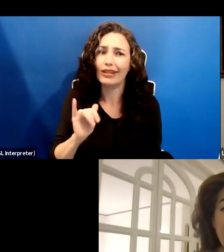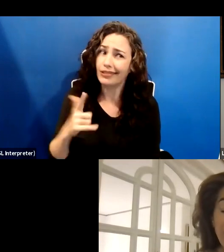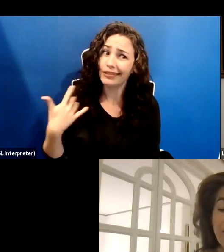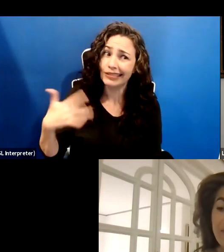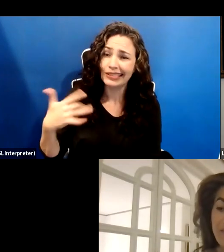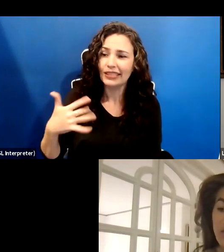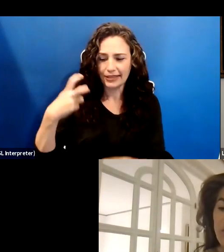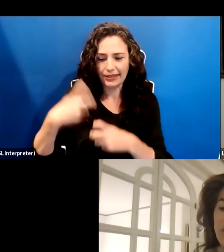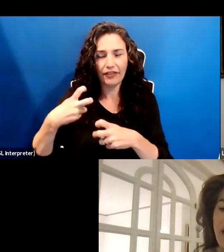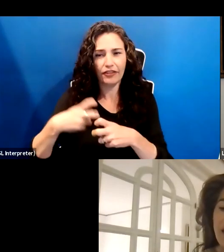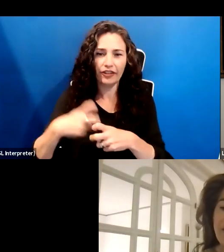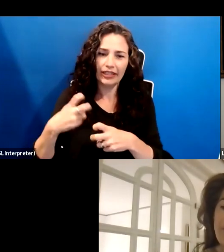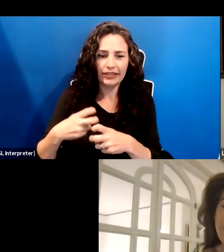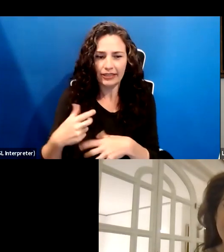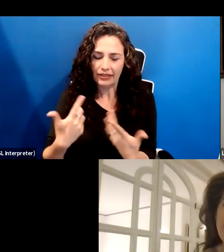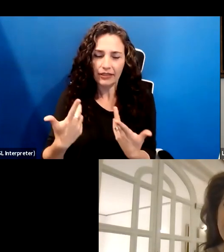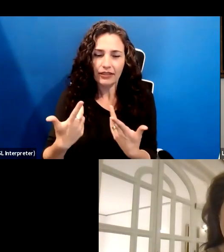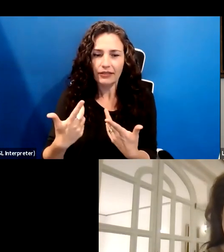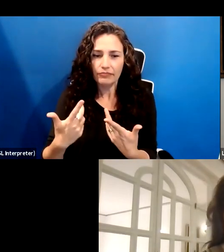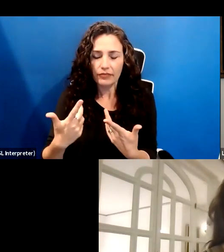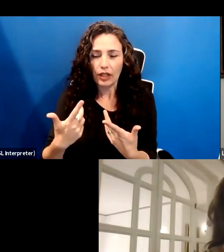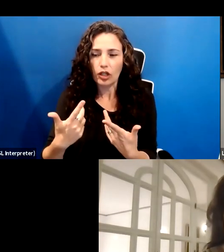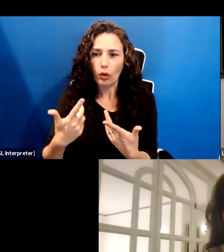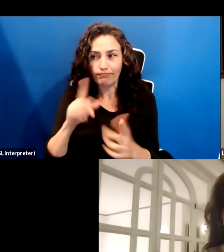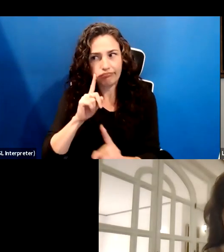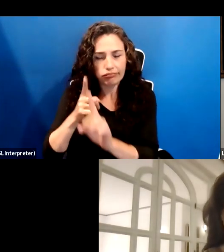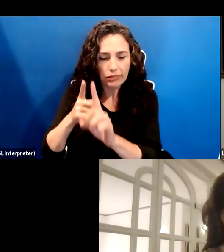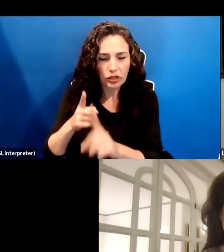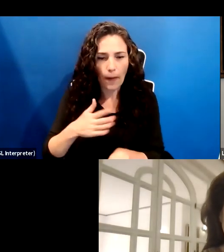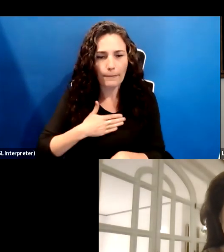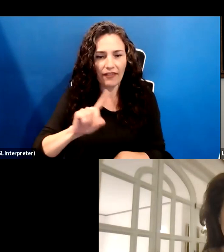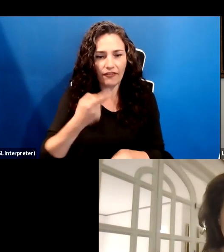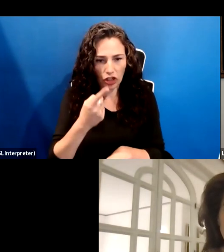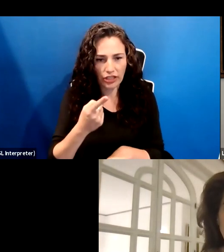And that's sort of, I started making my films with, first film was Chris Hedges and D. A. Pennebaker,